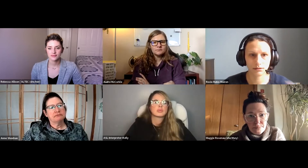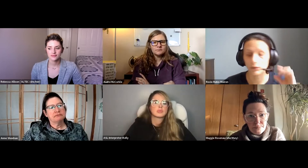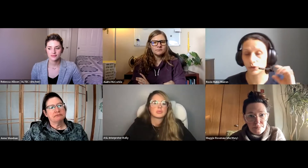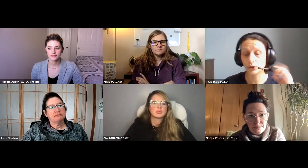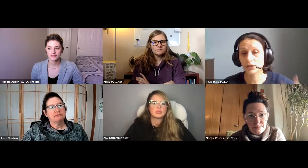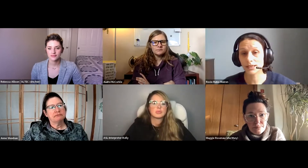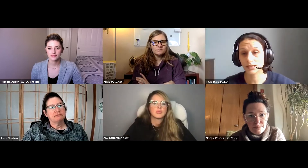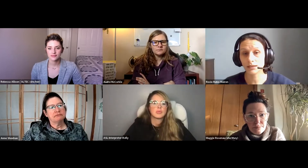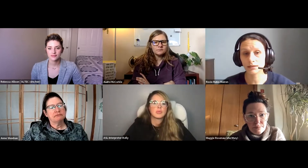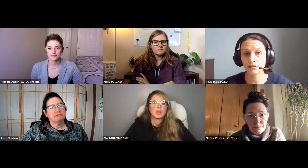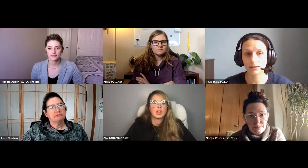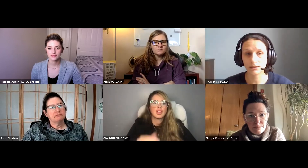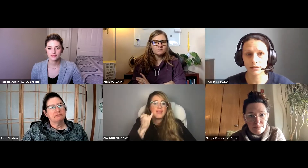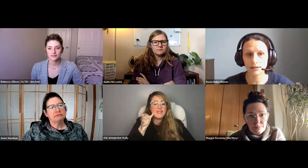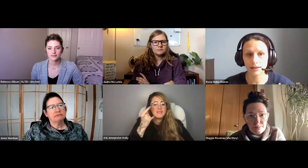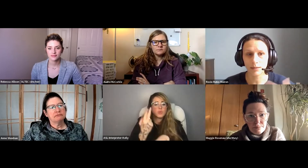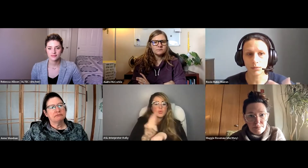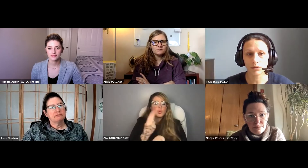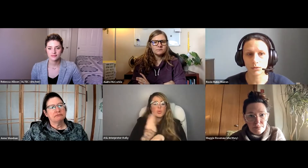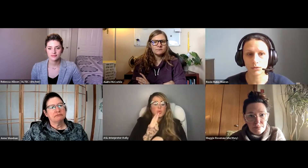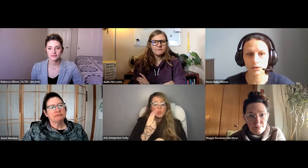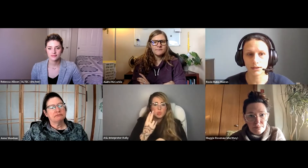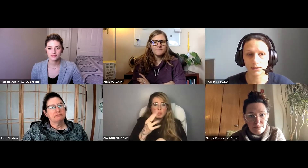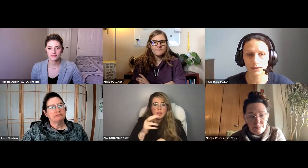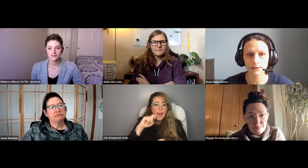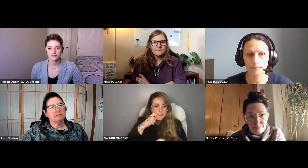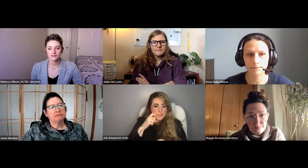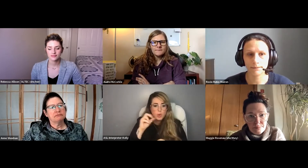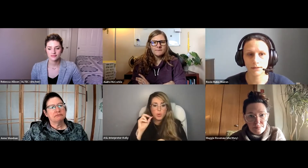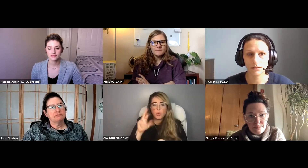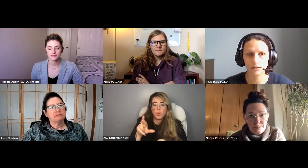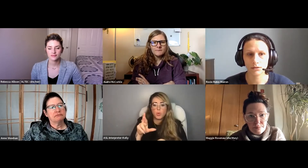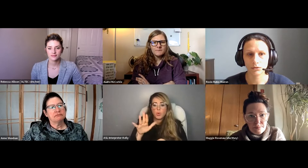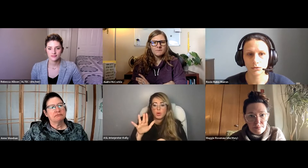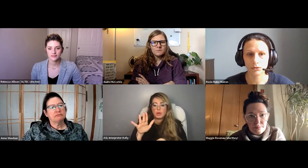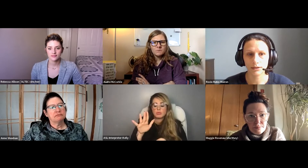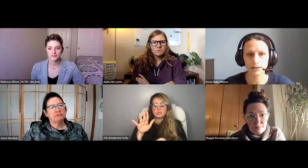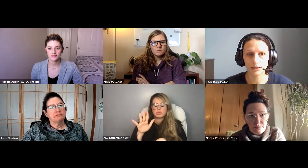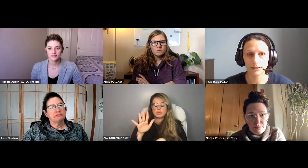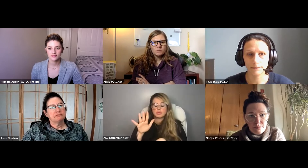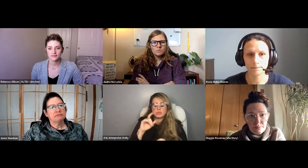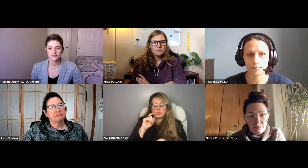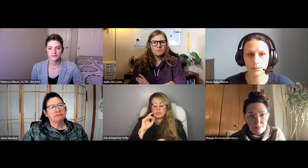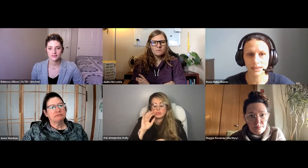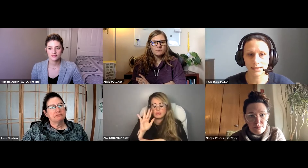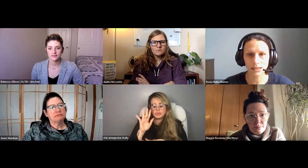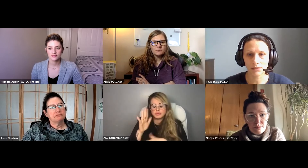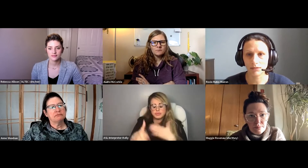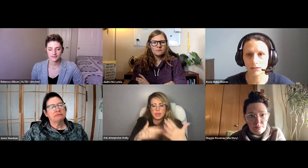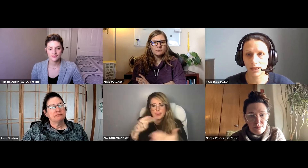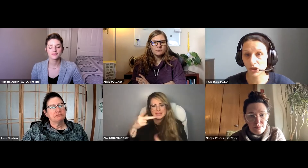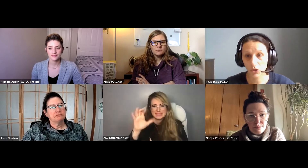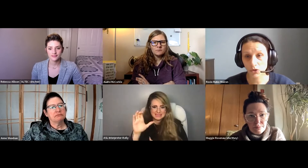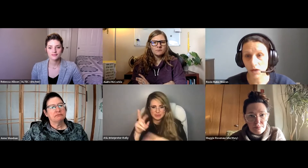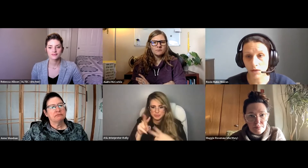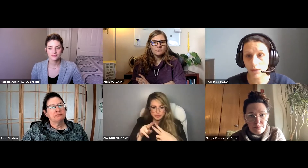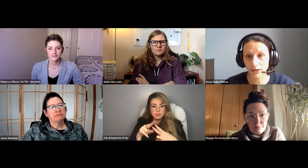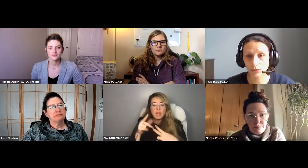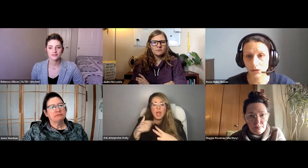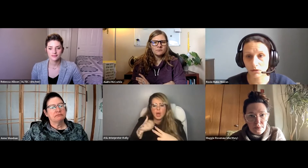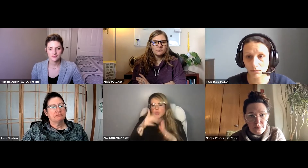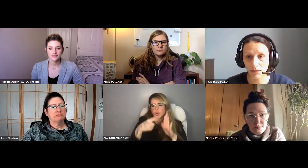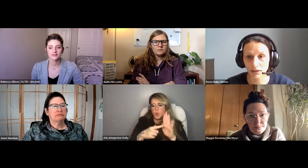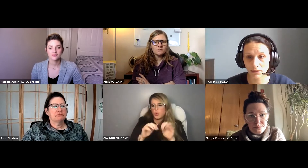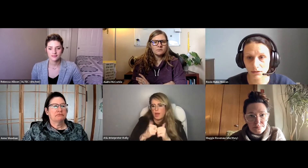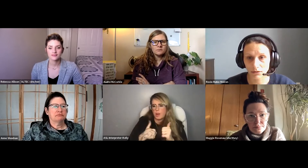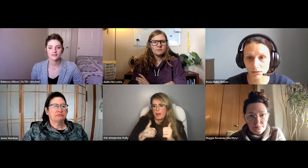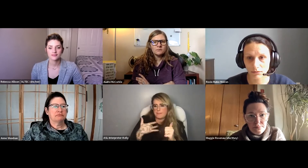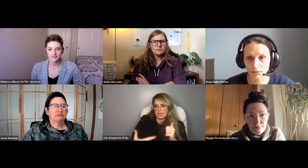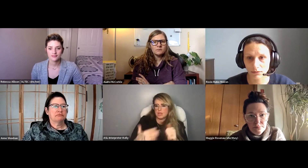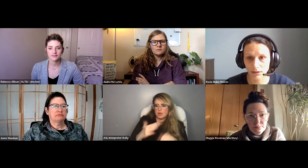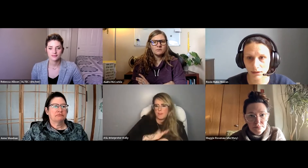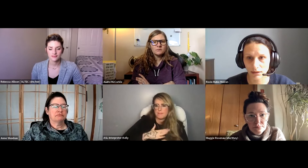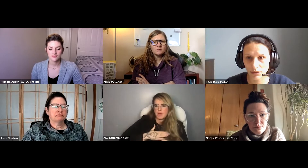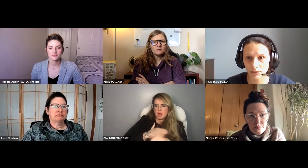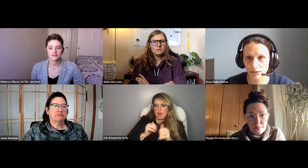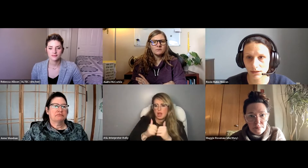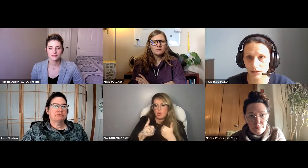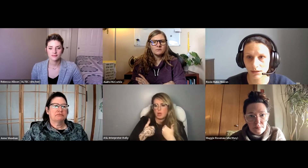if you're using an Apple or PC. I can show you how I do it on mine, so let me do this again.